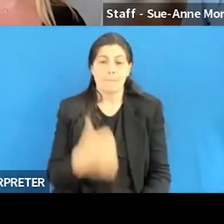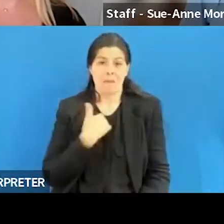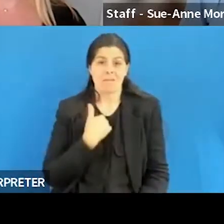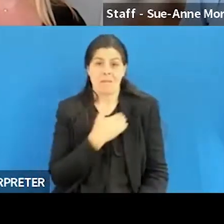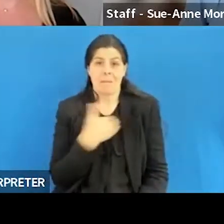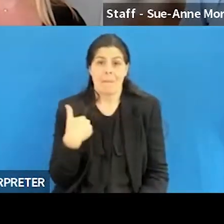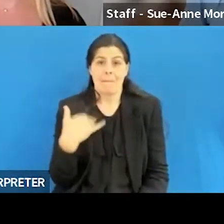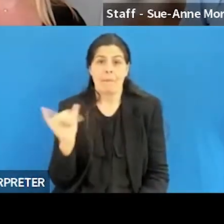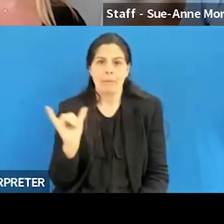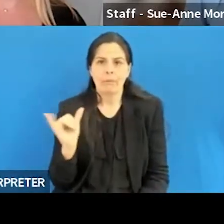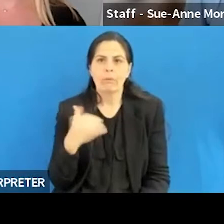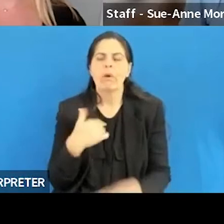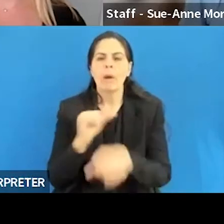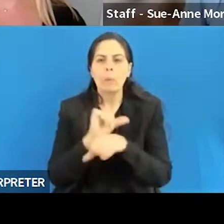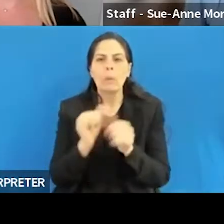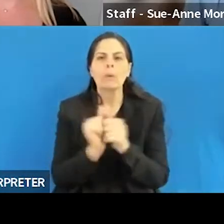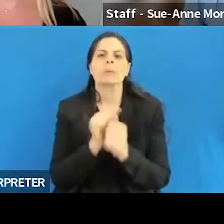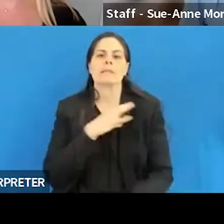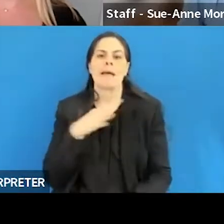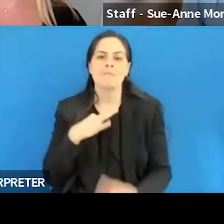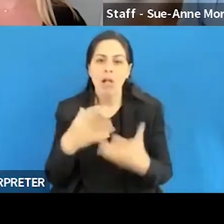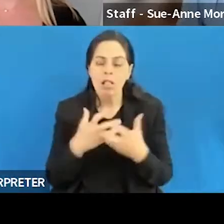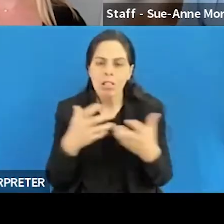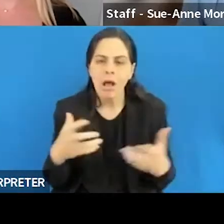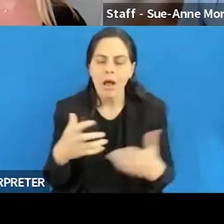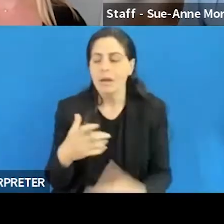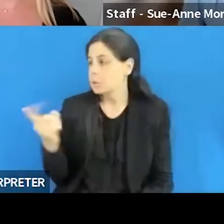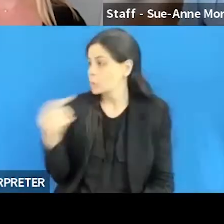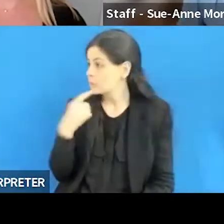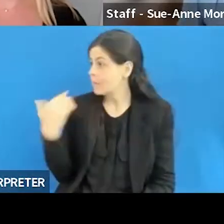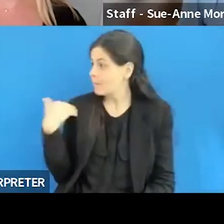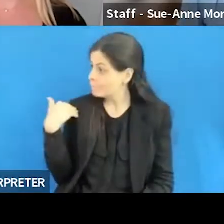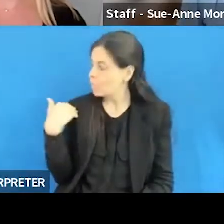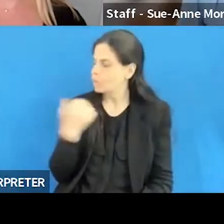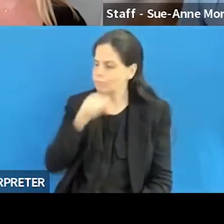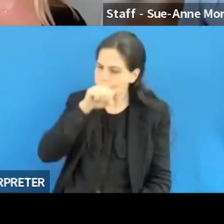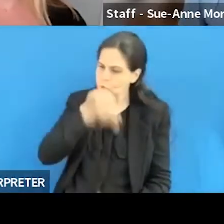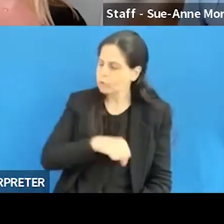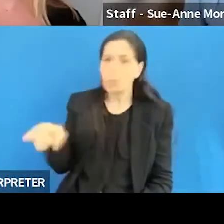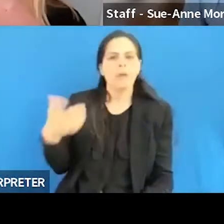work with staff a lot and I love what you said earlier too, which is like sharing feedback and saying, "Hey, this is what we need."